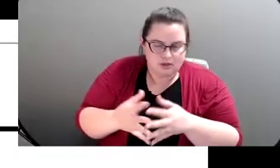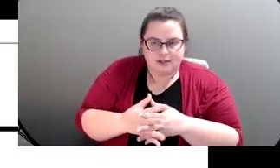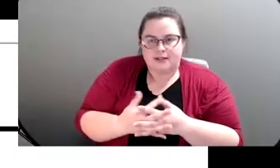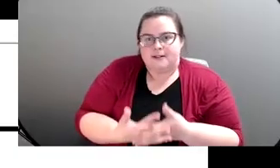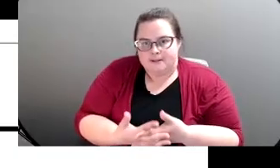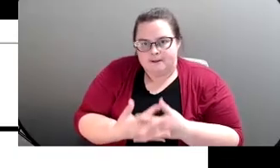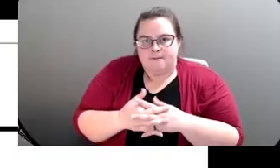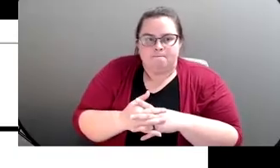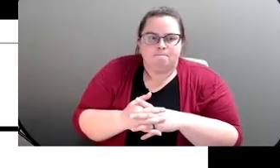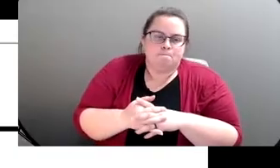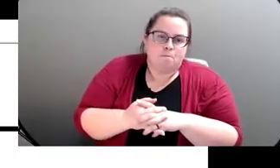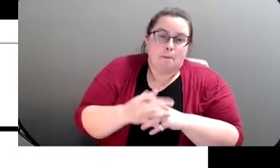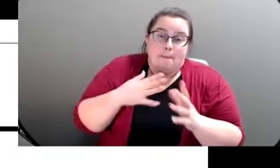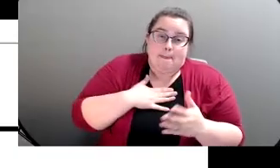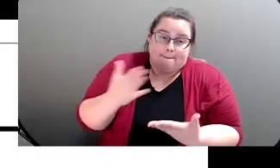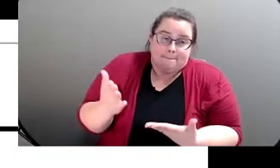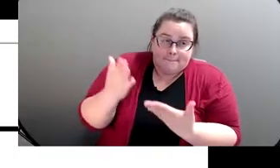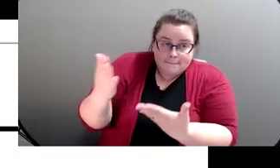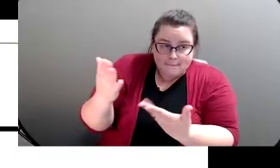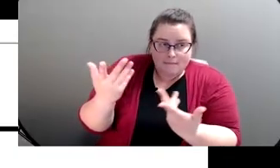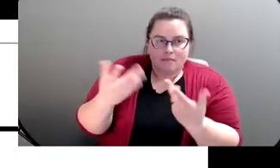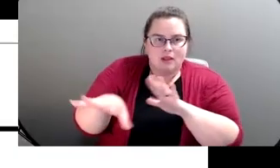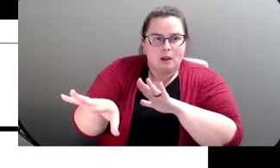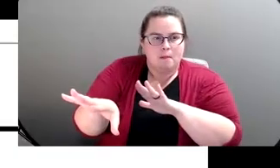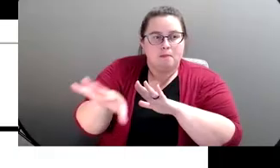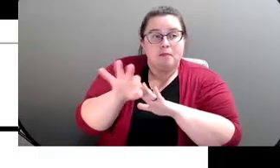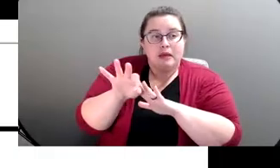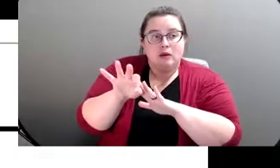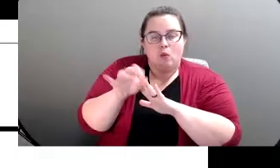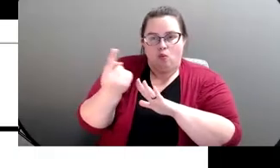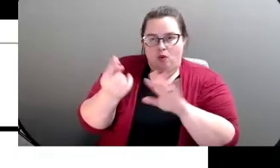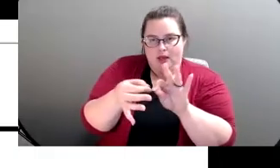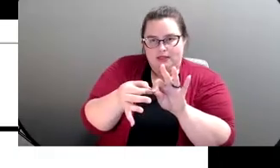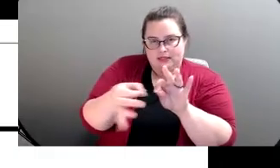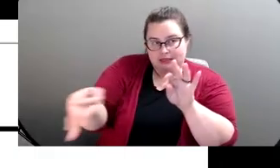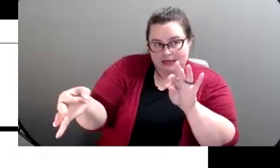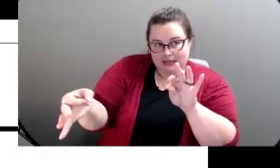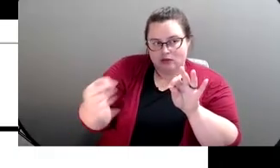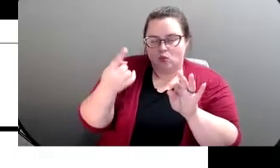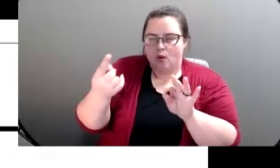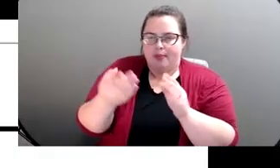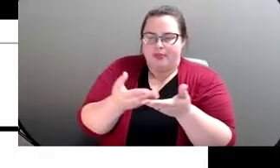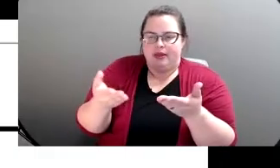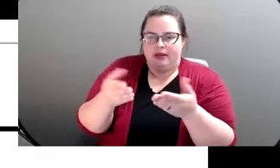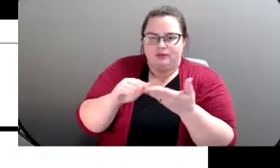So my suggestion is to pick out like one single sentence, one single thing that they said in their reply.